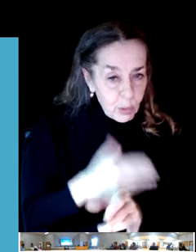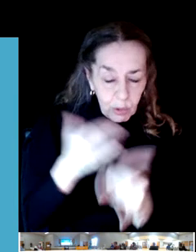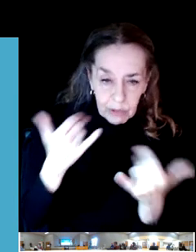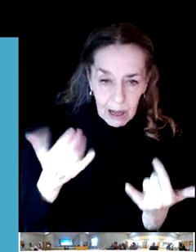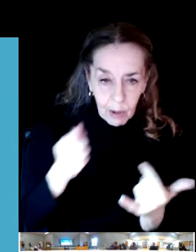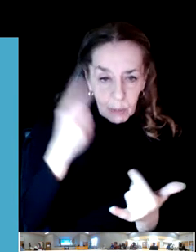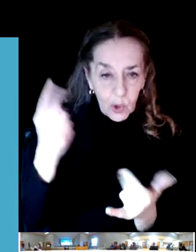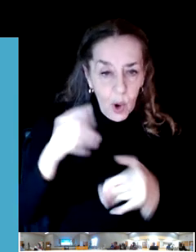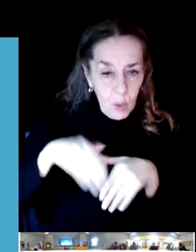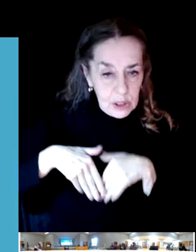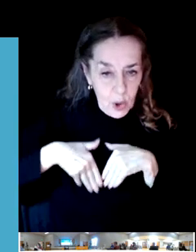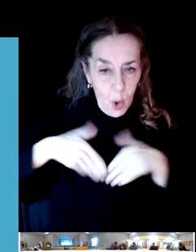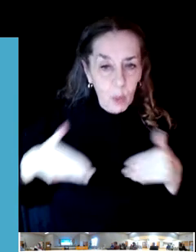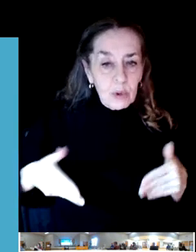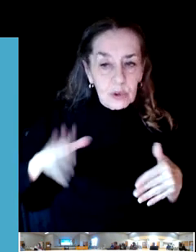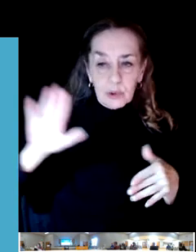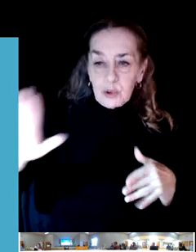Thank you.